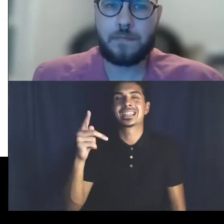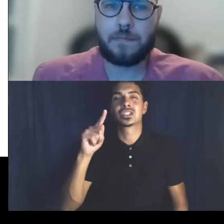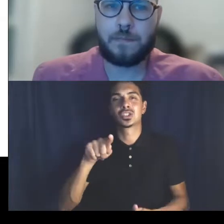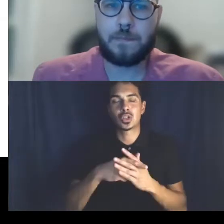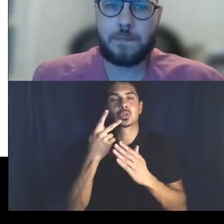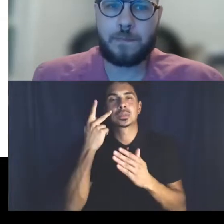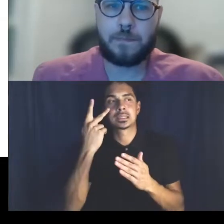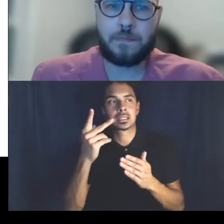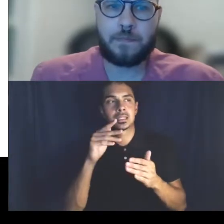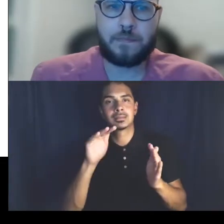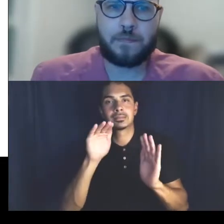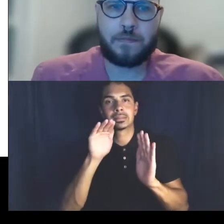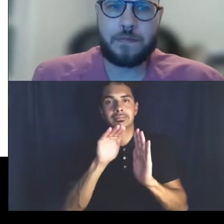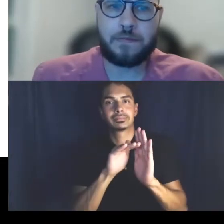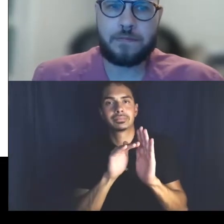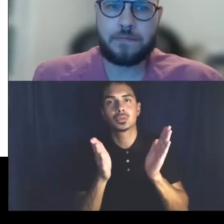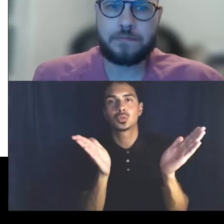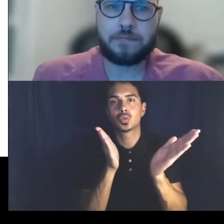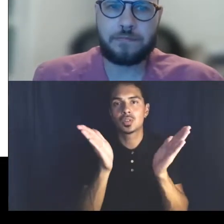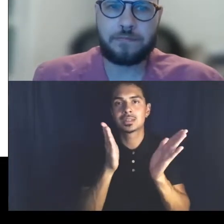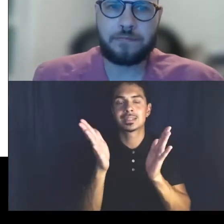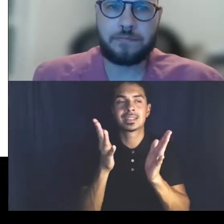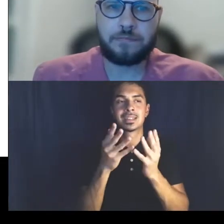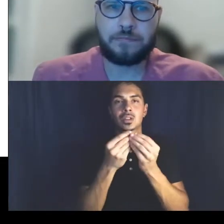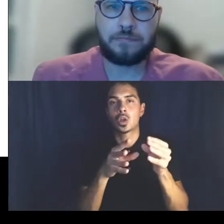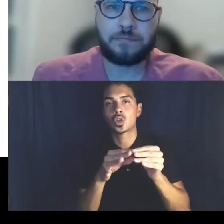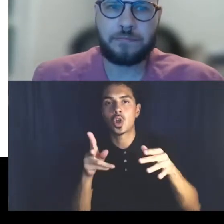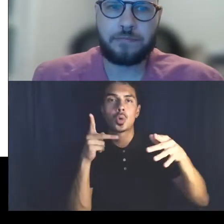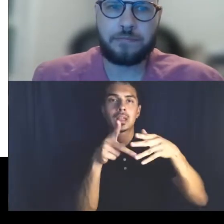So some places have had to close down.